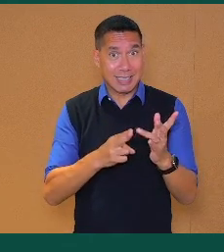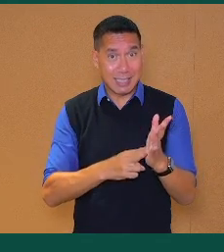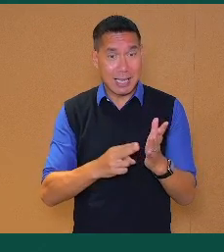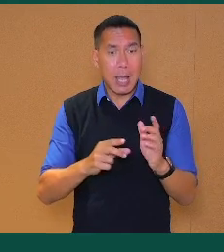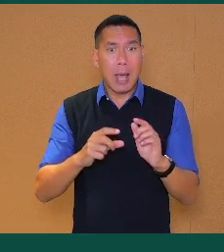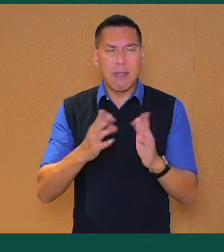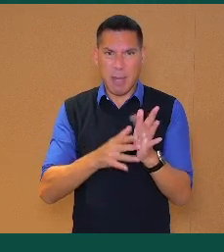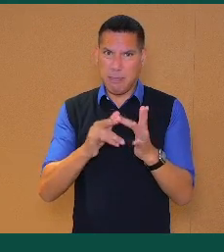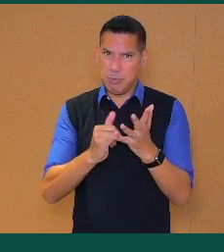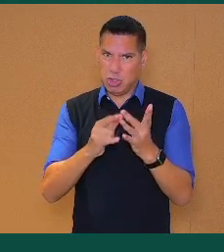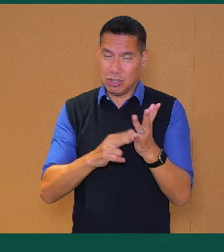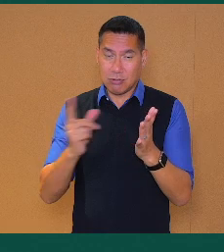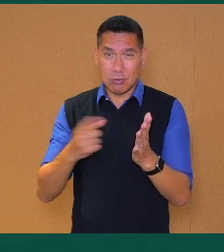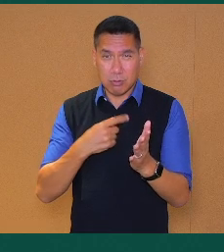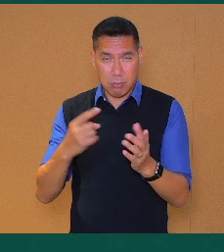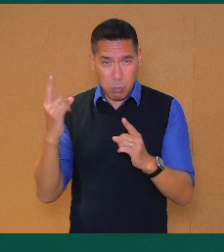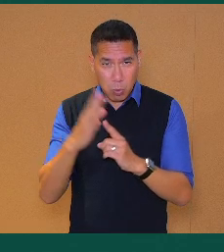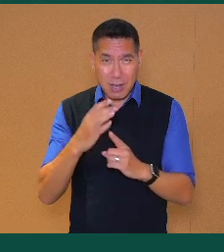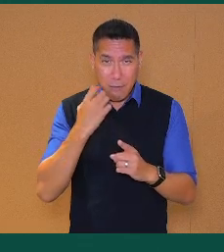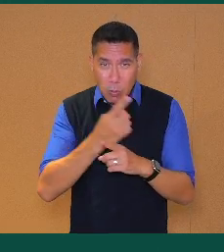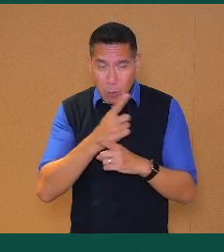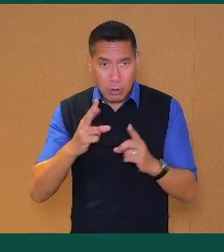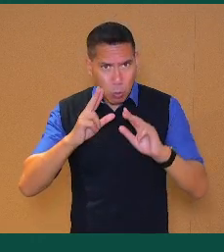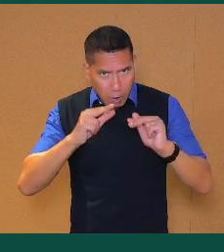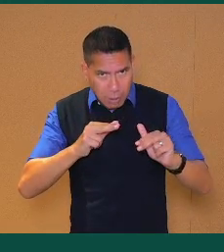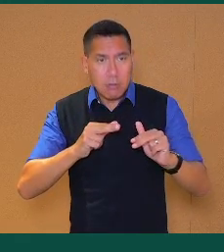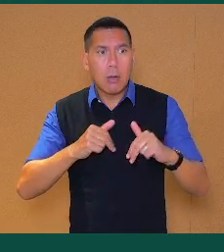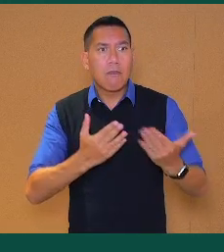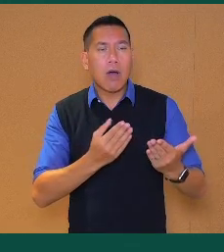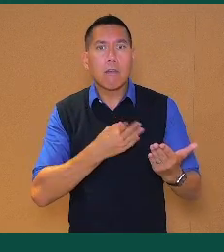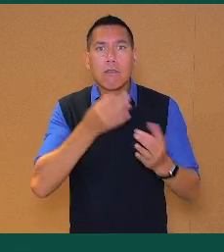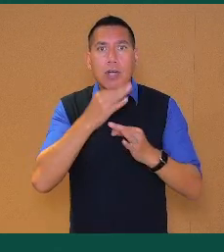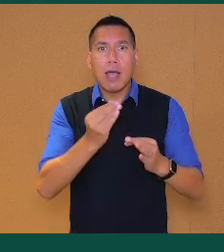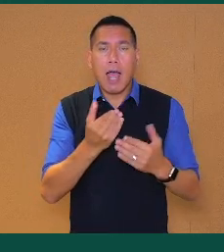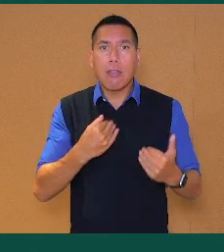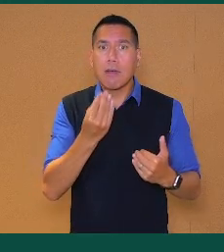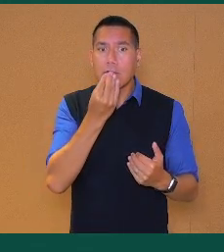Flemington Mission operated every week to care for their community to provide free healthy food and social support for people facing greater barriers to experiencing health